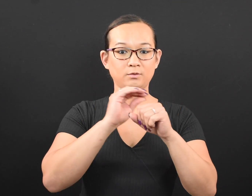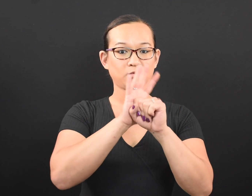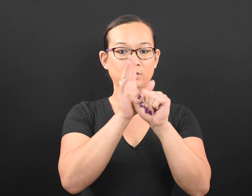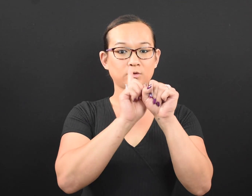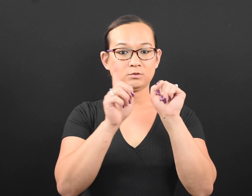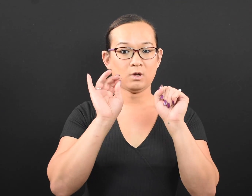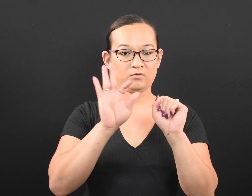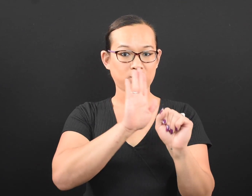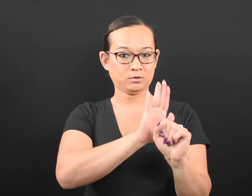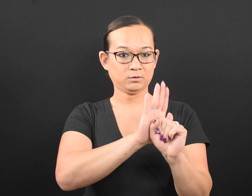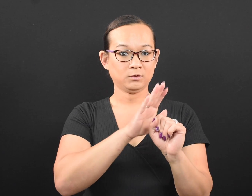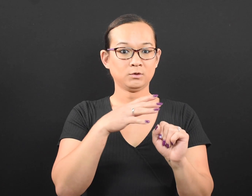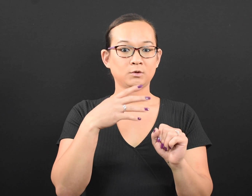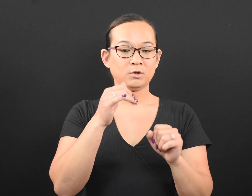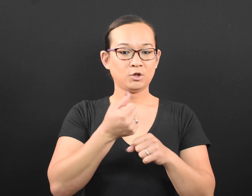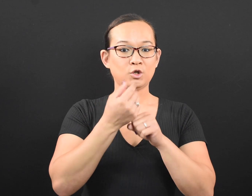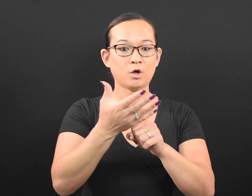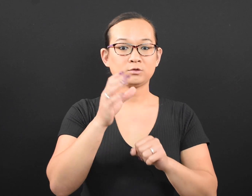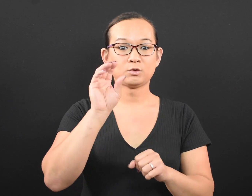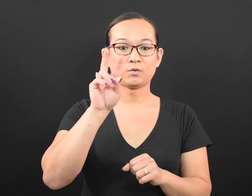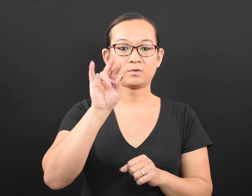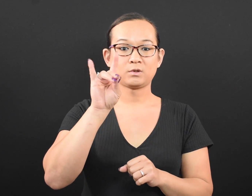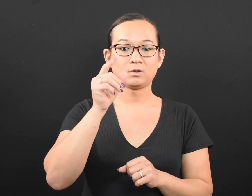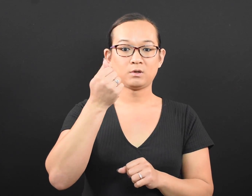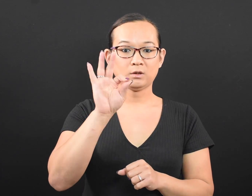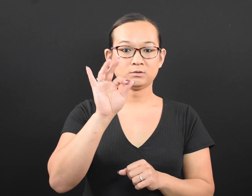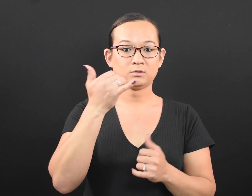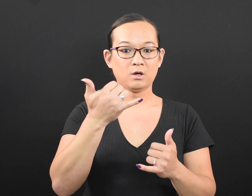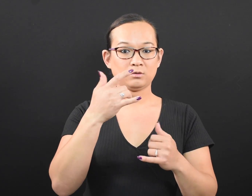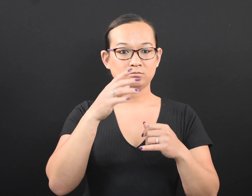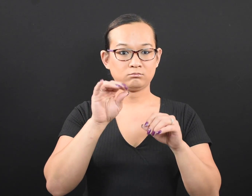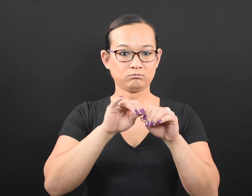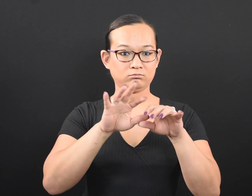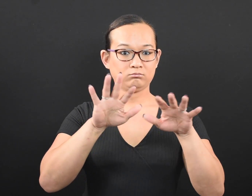Multiple variants of the virus that causes COVID-19 are circulating globally and within